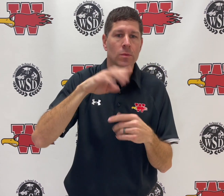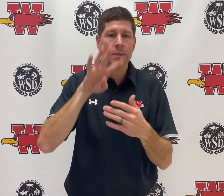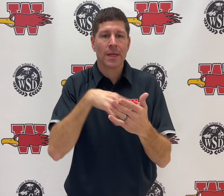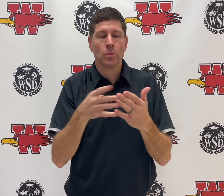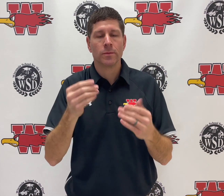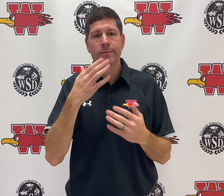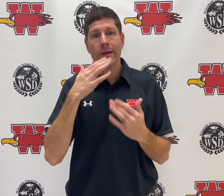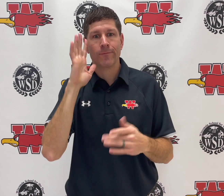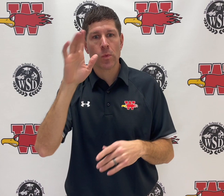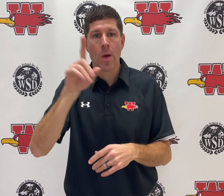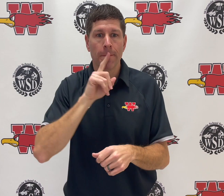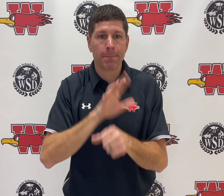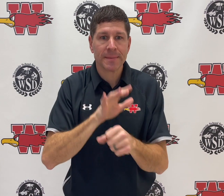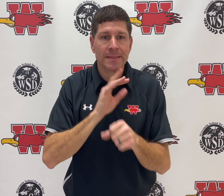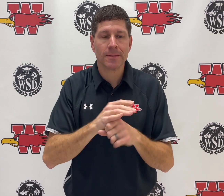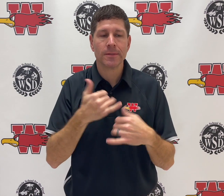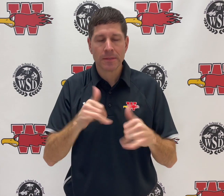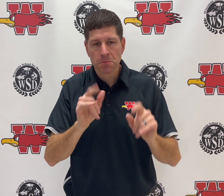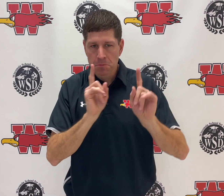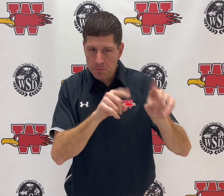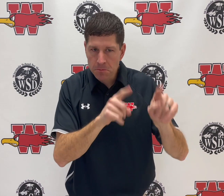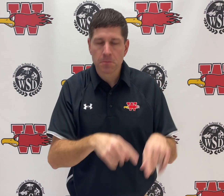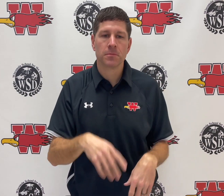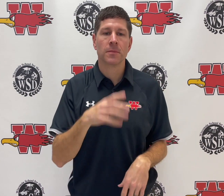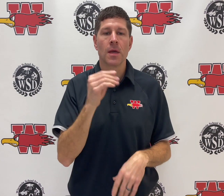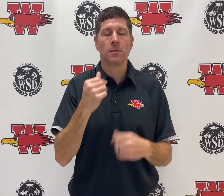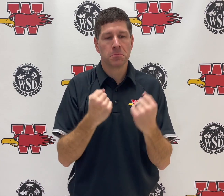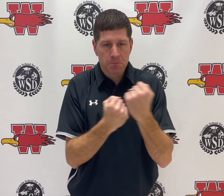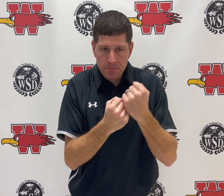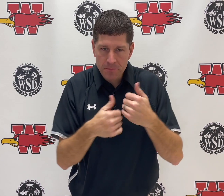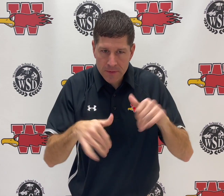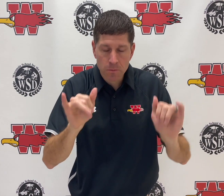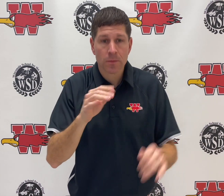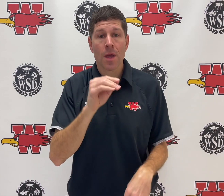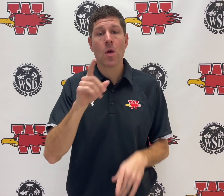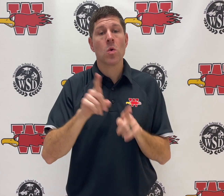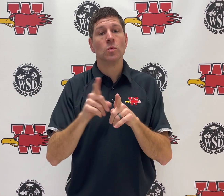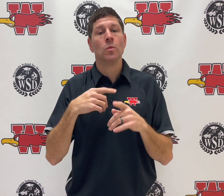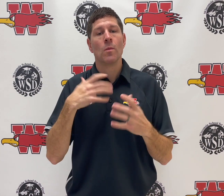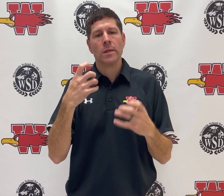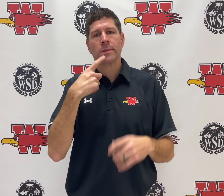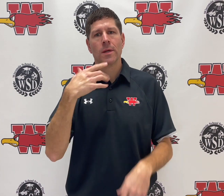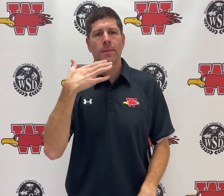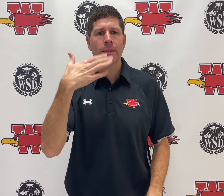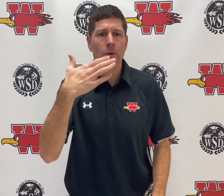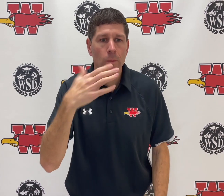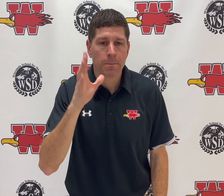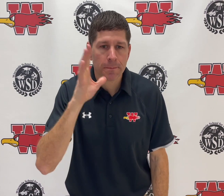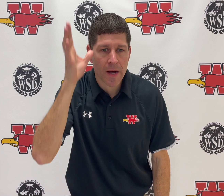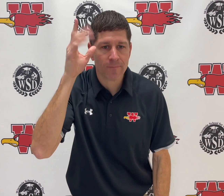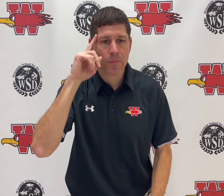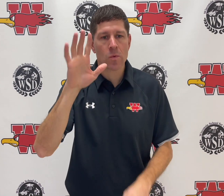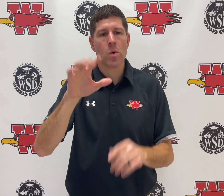working around the schedule. Thanks for your commitment, still attending and supporting us. And I would just like to say thank you to the parents,